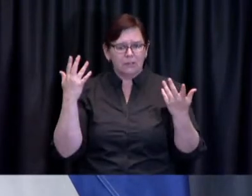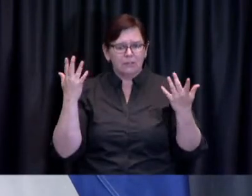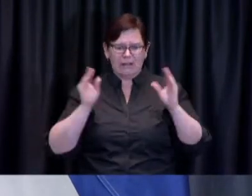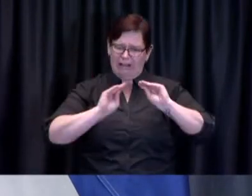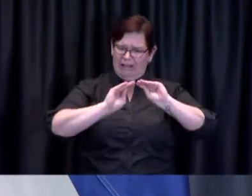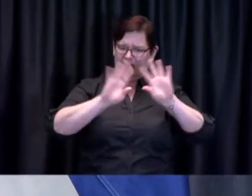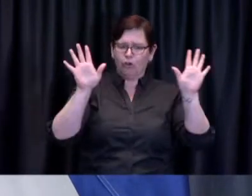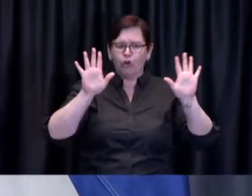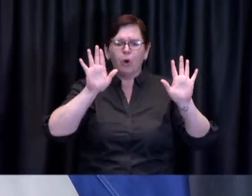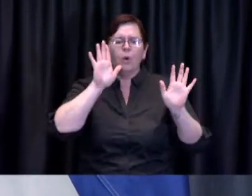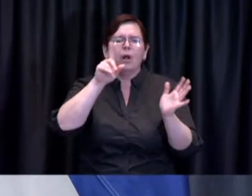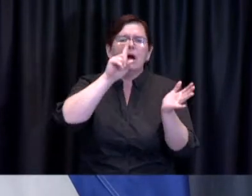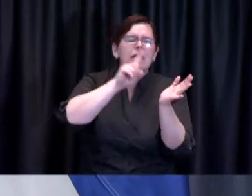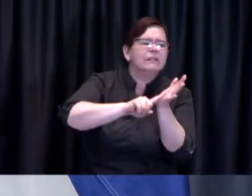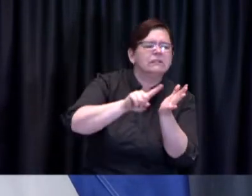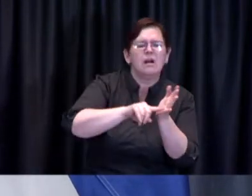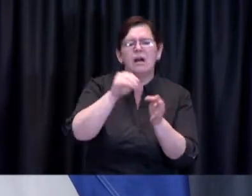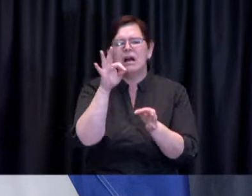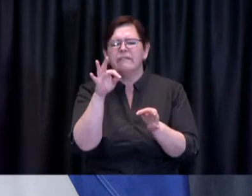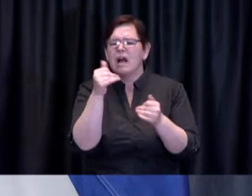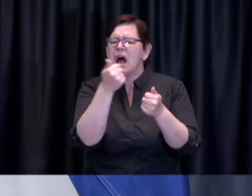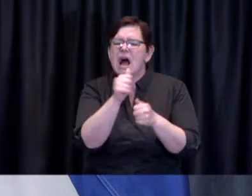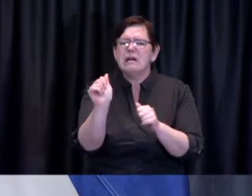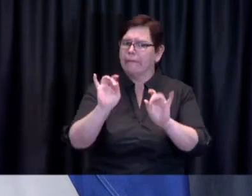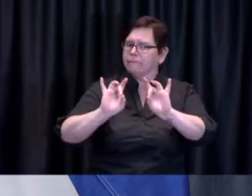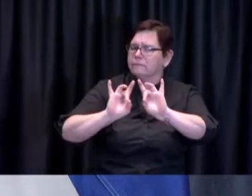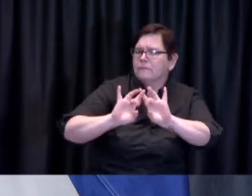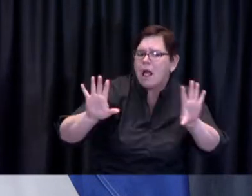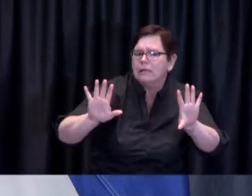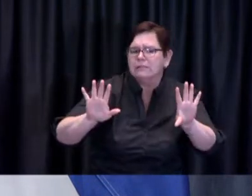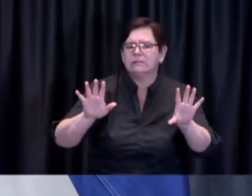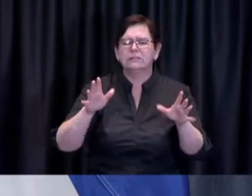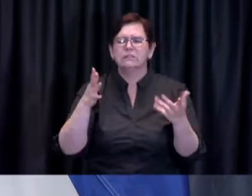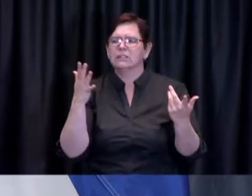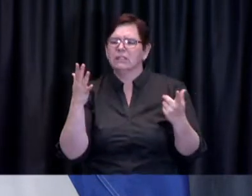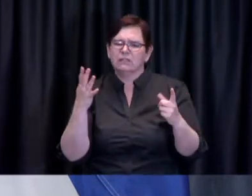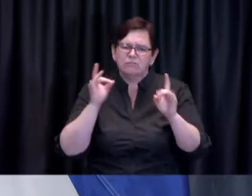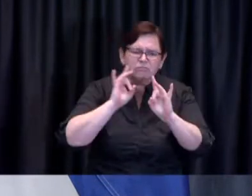allegation of violence that comes to light during or around a protest and any implication that such